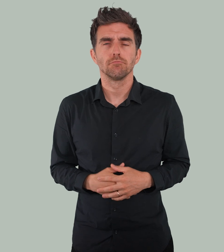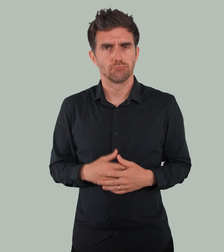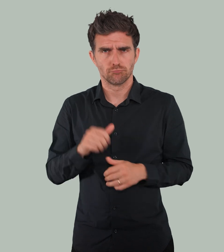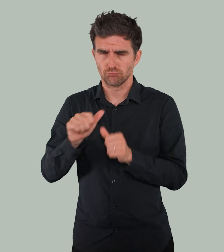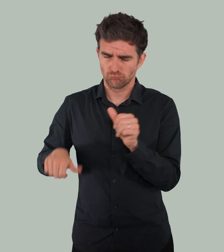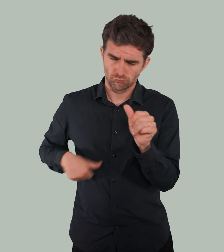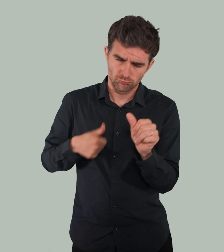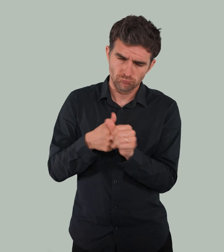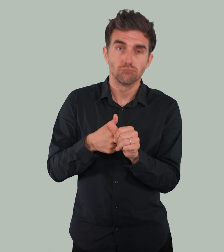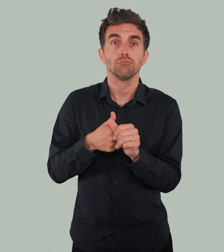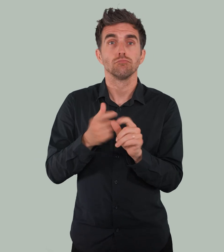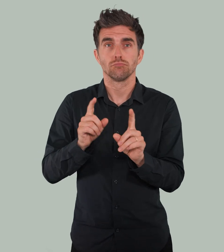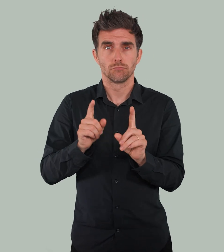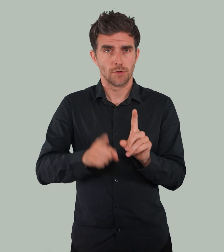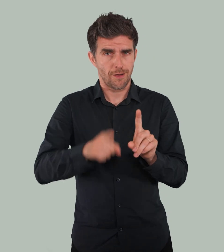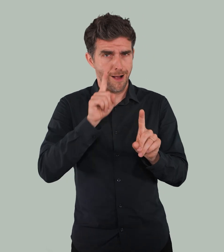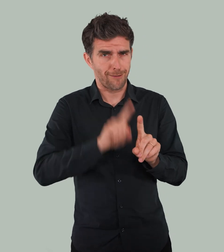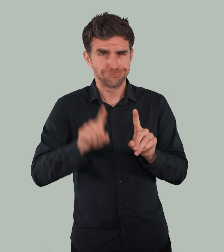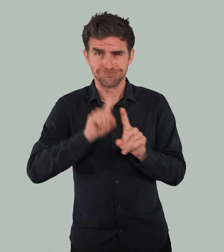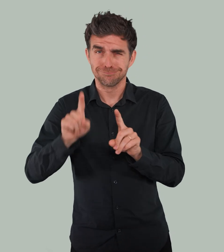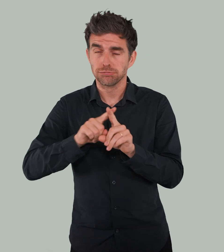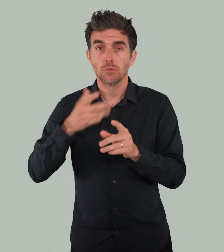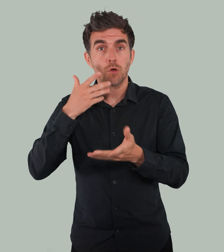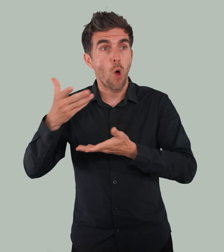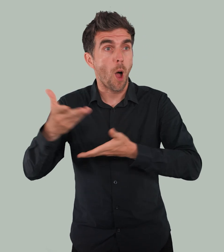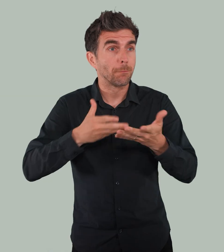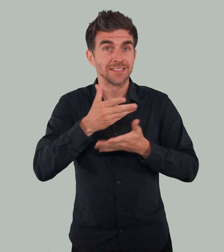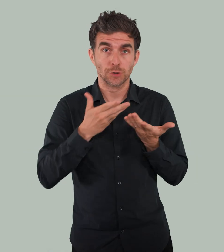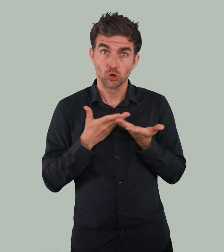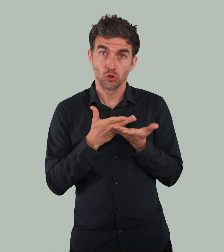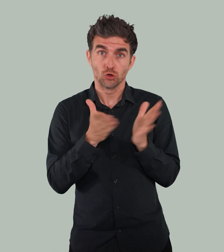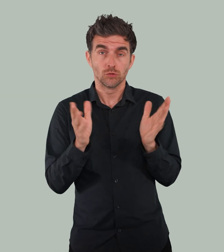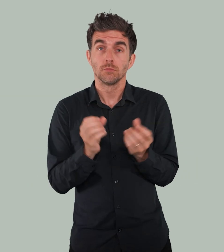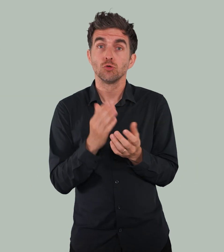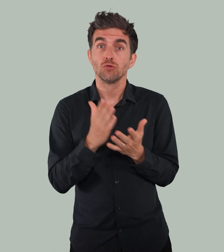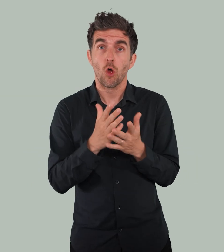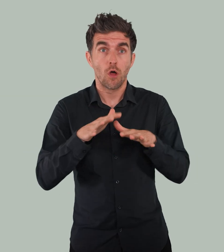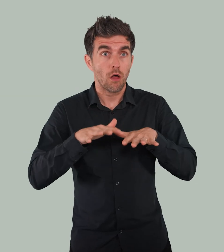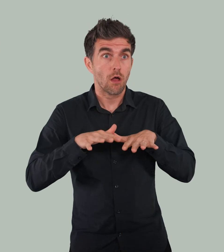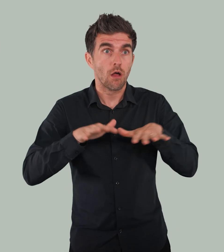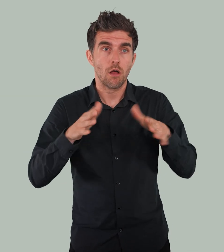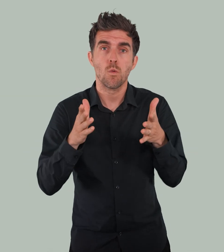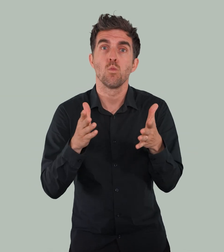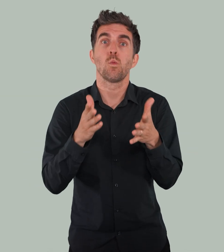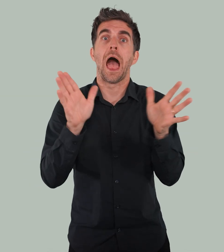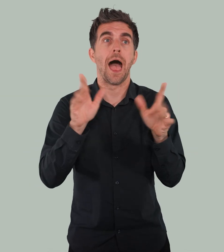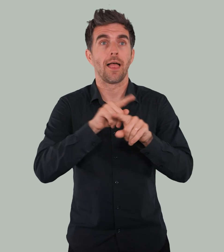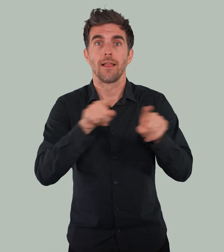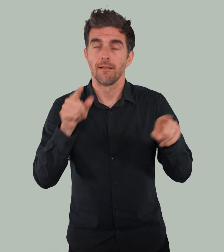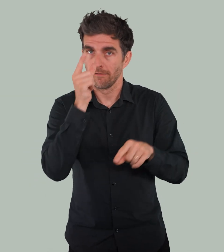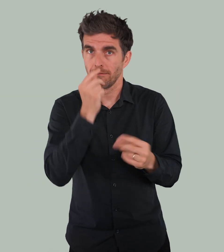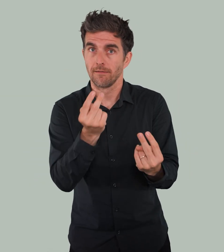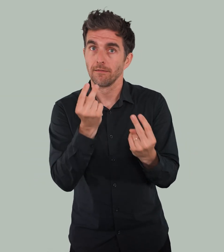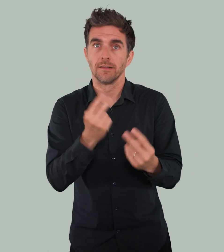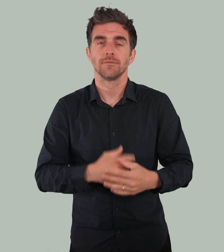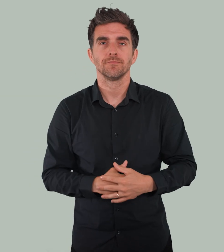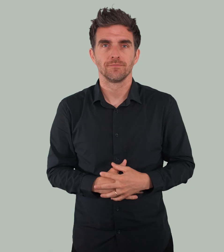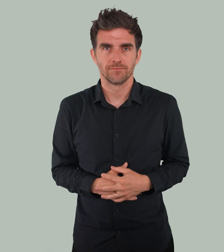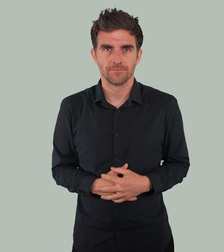It was supported by a comprehensive communications approach to ensure wide reach.